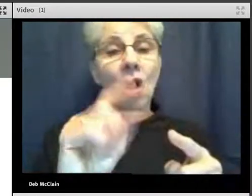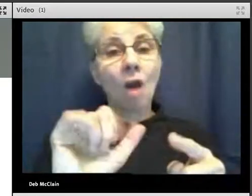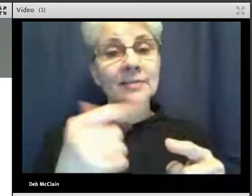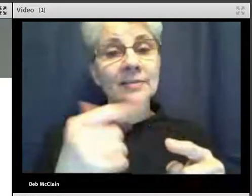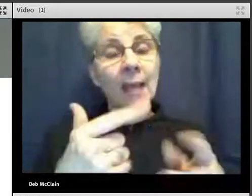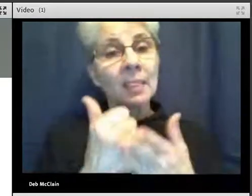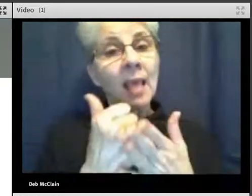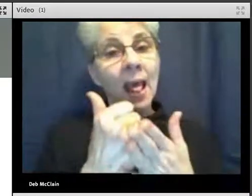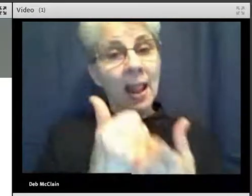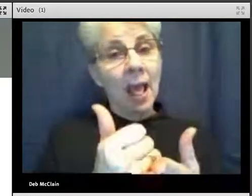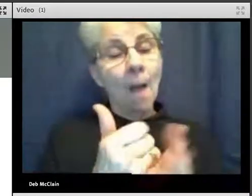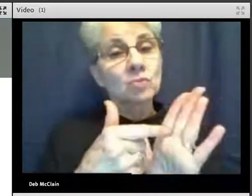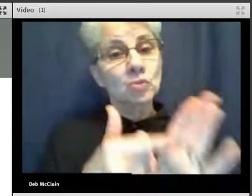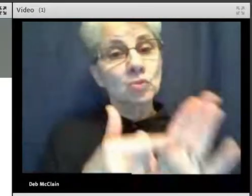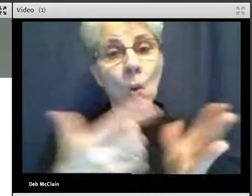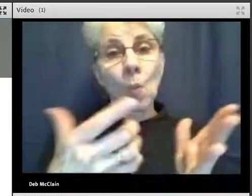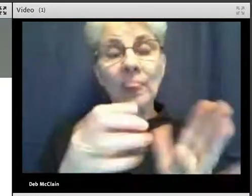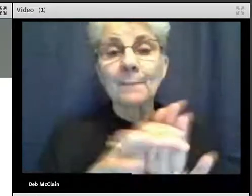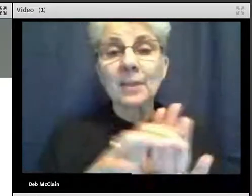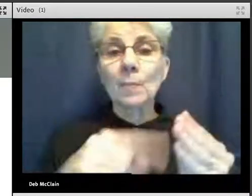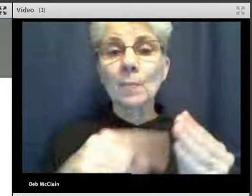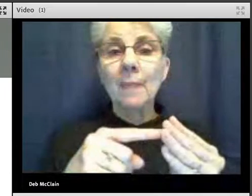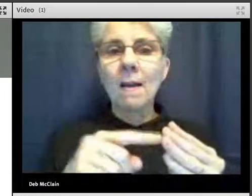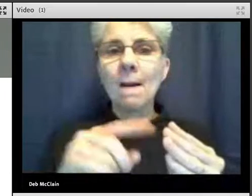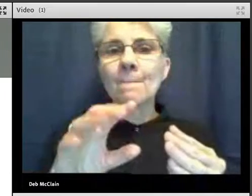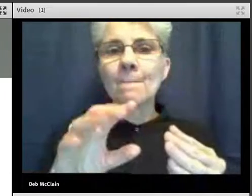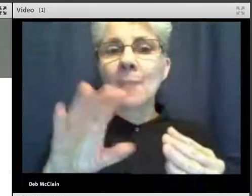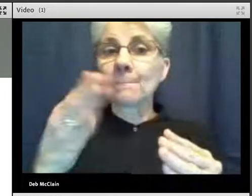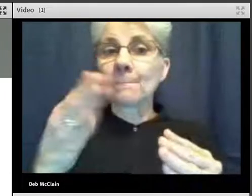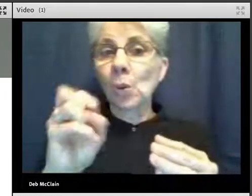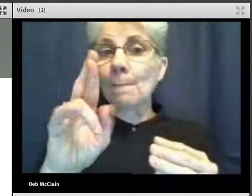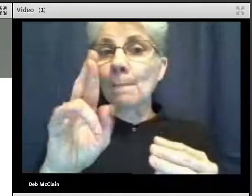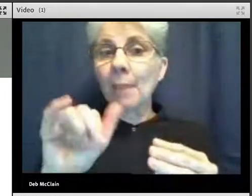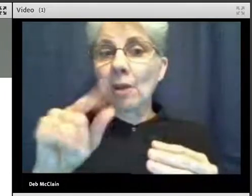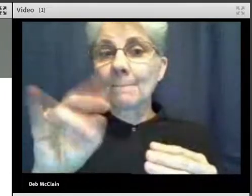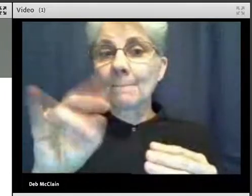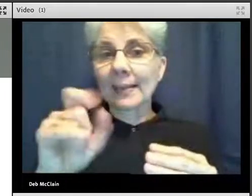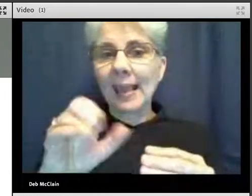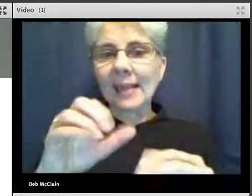but it gets the point across. Right. But a stack of blueberry pancakes with powdered sugar,